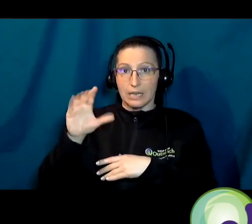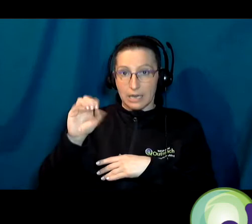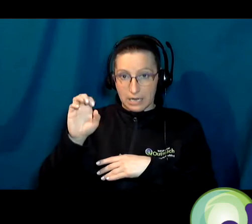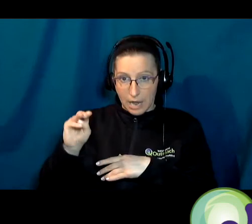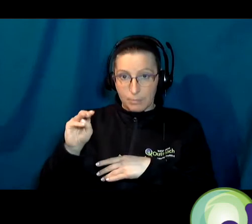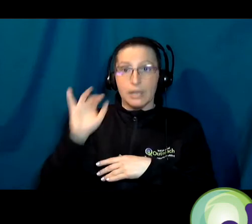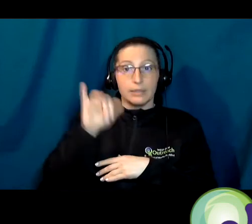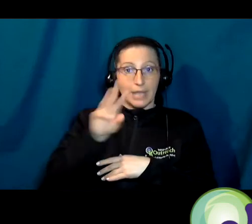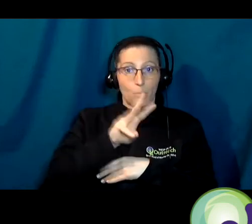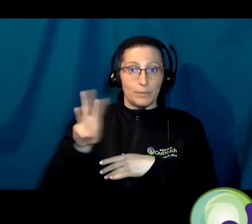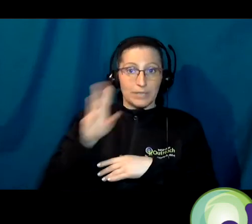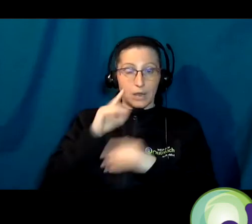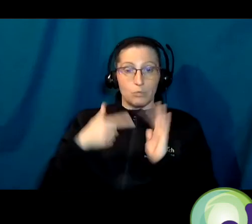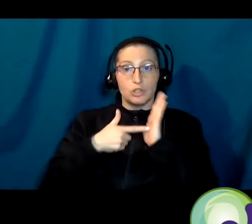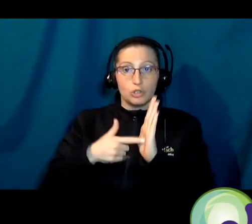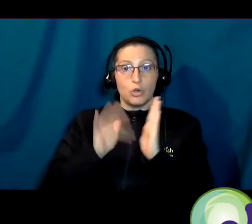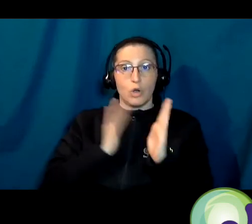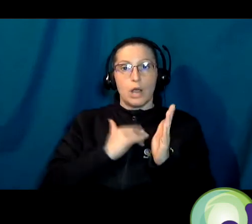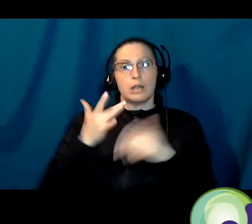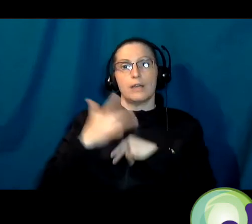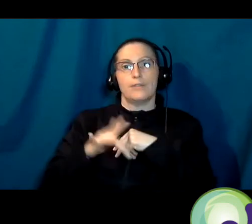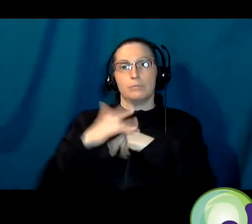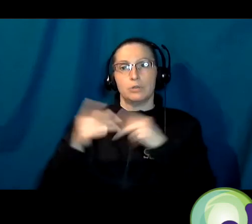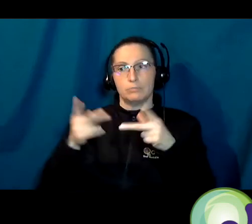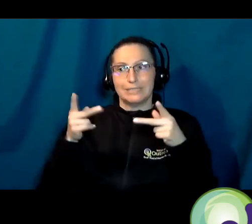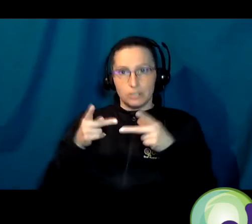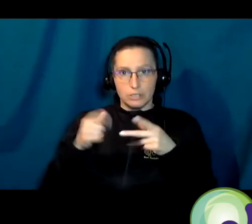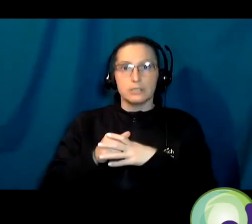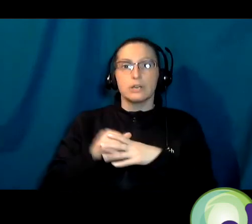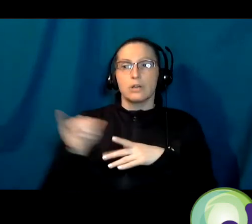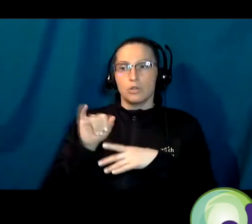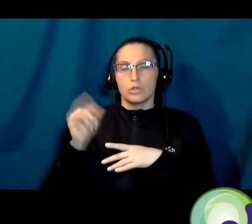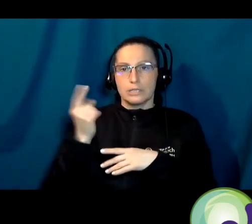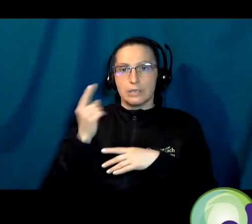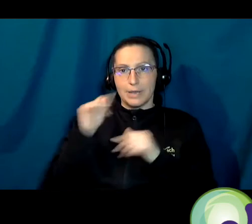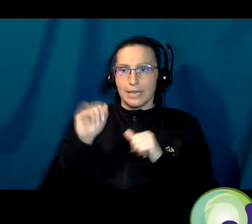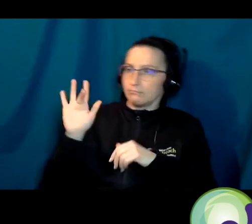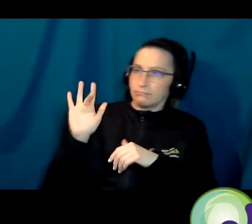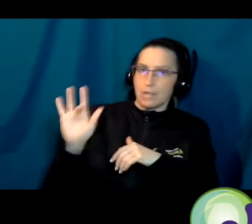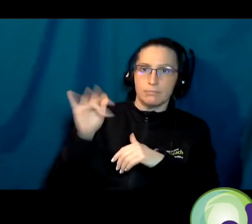it will display our current openings, and also allow someone to be able to apply from that site.